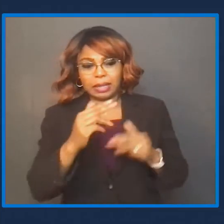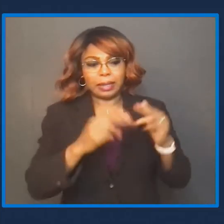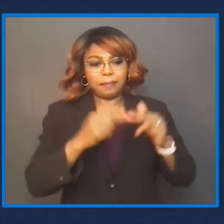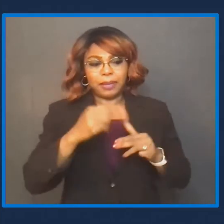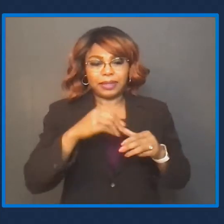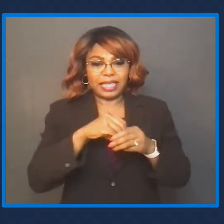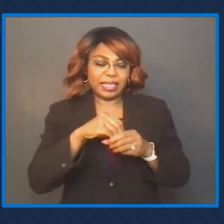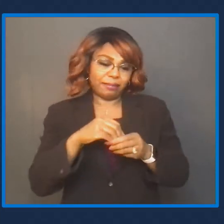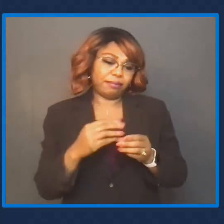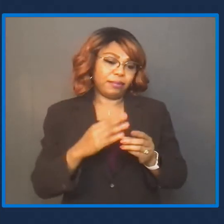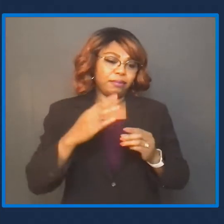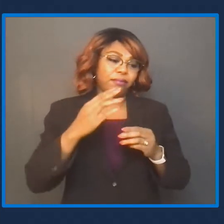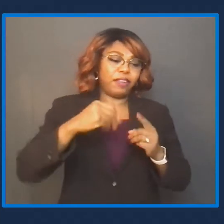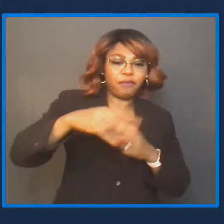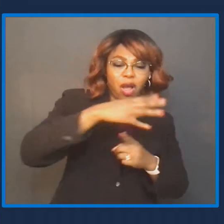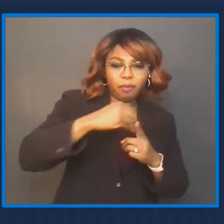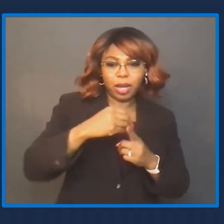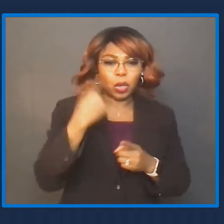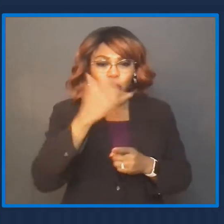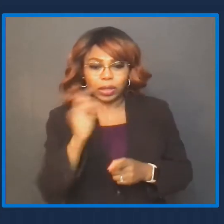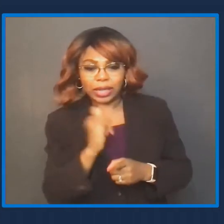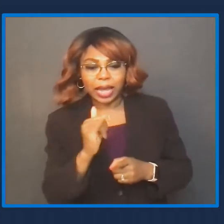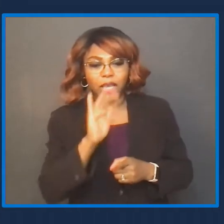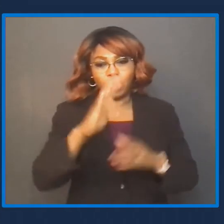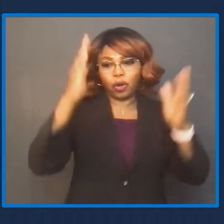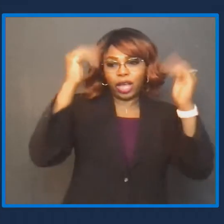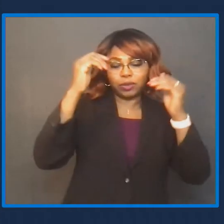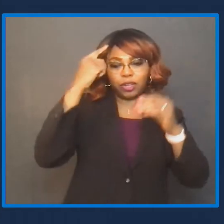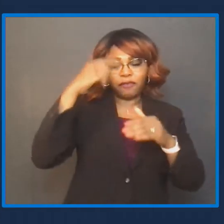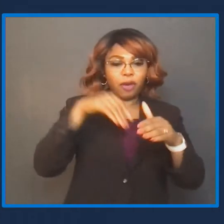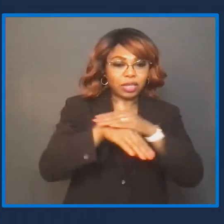What are your expectations for accessible meetings and events in person?